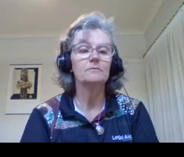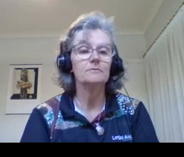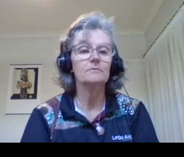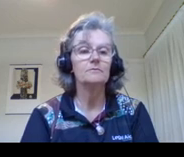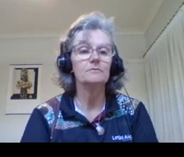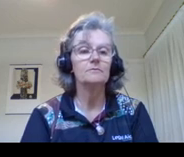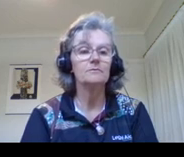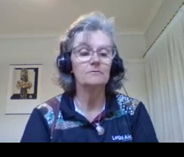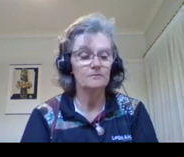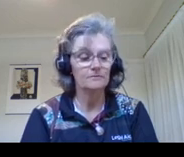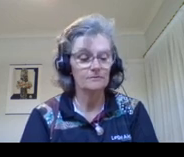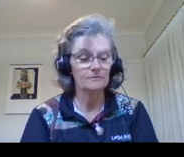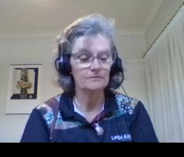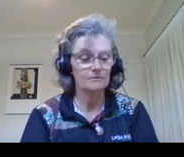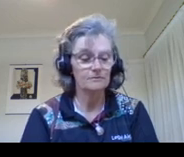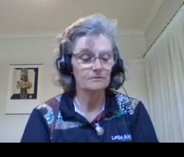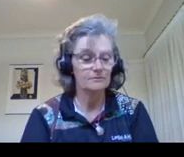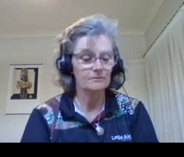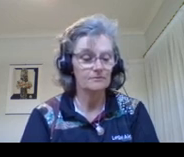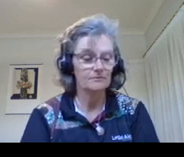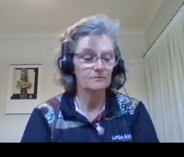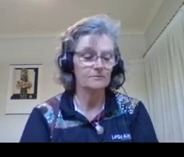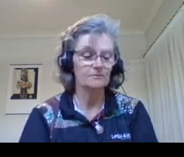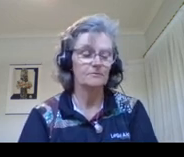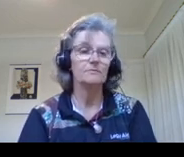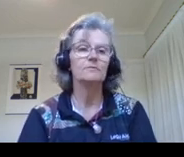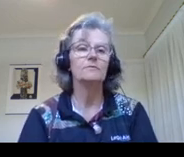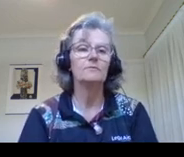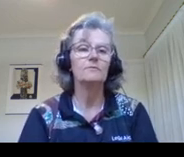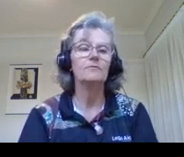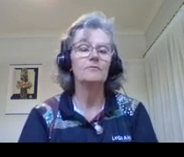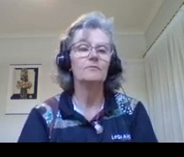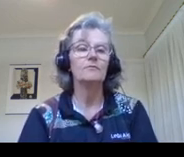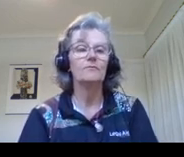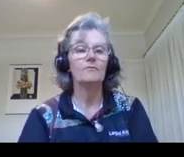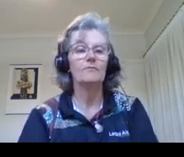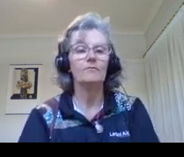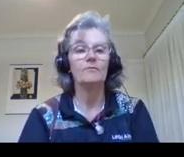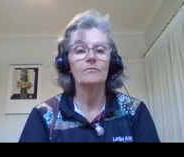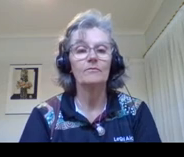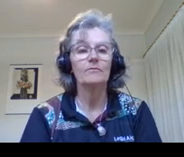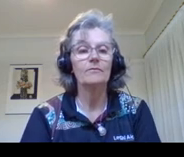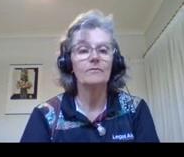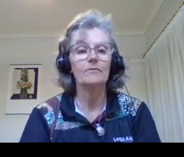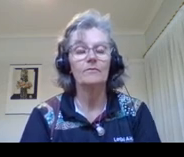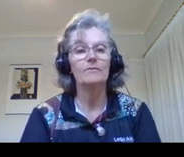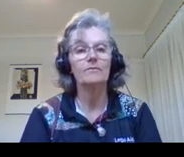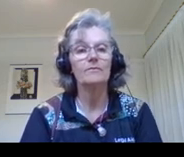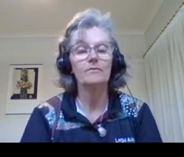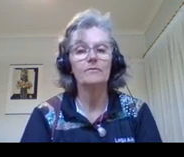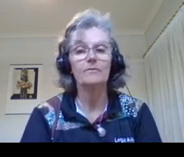could trying to get your information so they can trying to take all the way take your personal ID